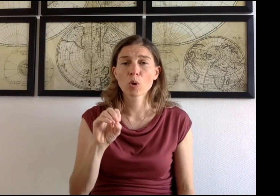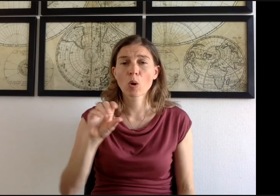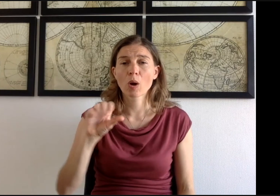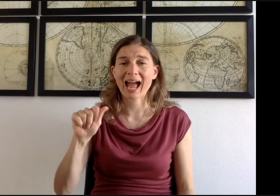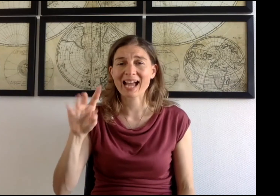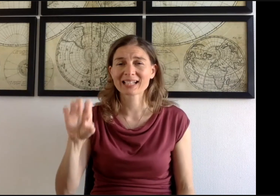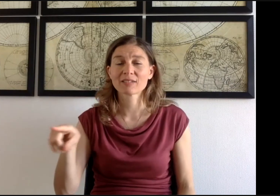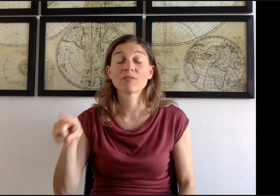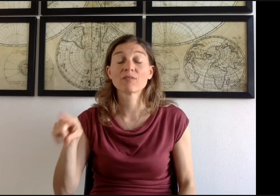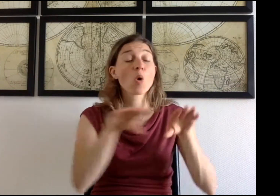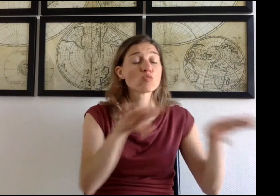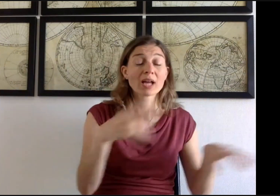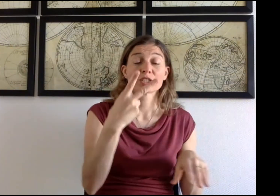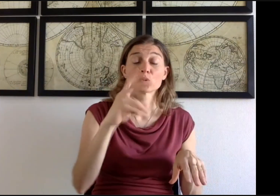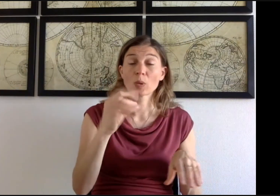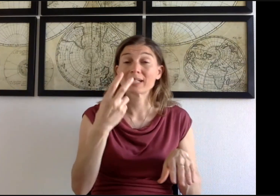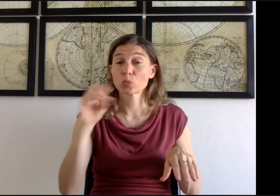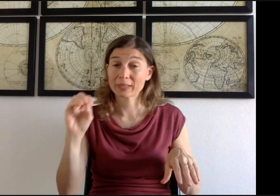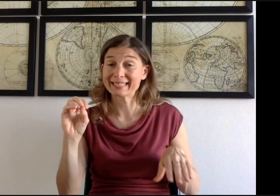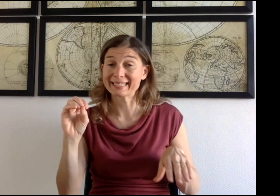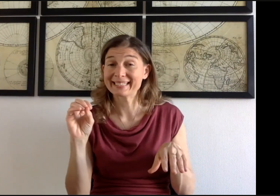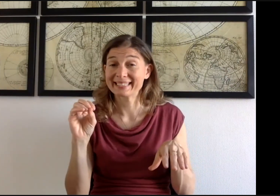and it's looking for Civil Society board.